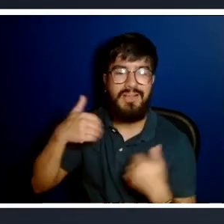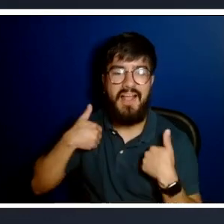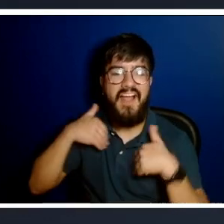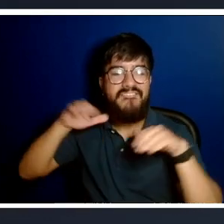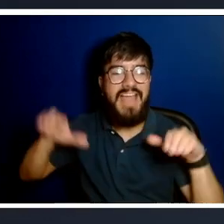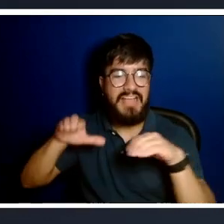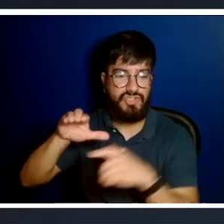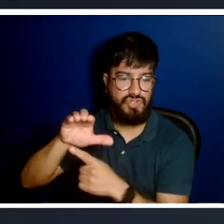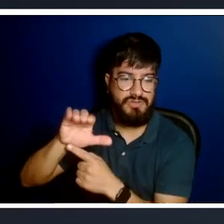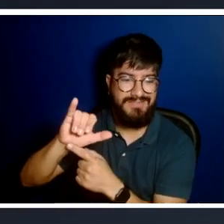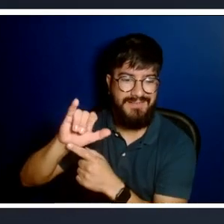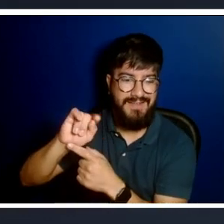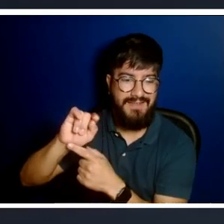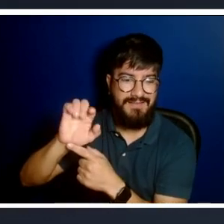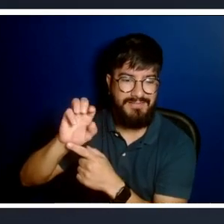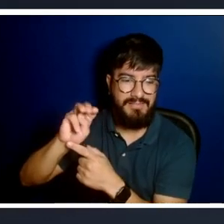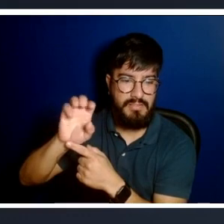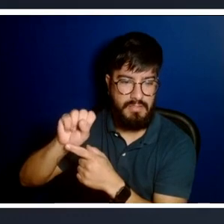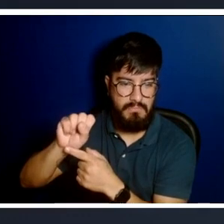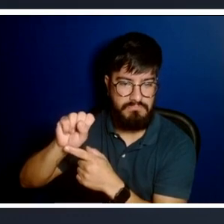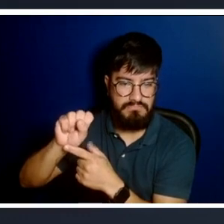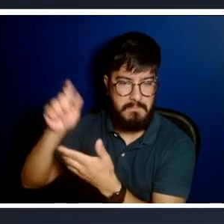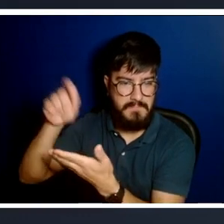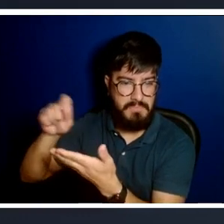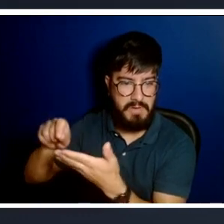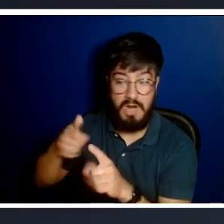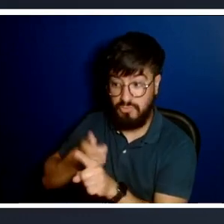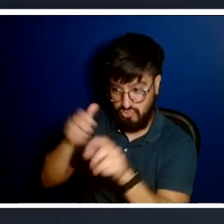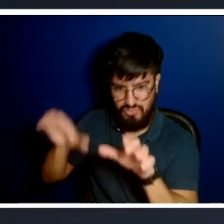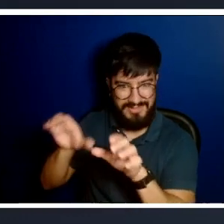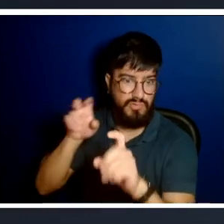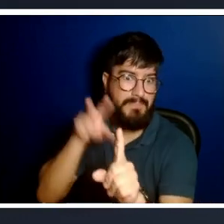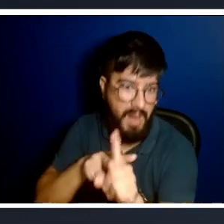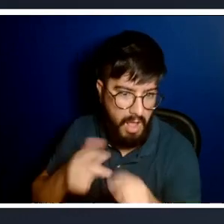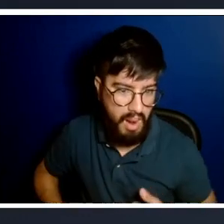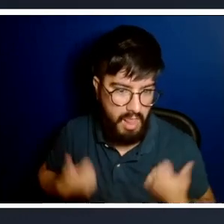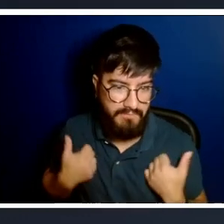I think this pops -- oh one more so here you can see some examples of us in the classroom.